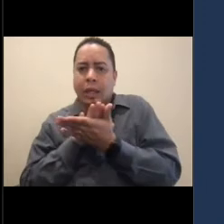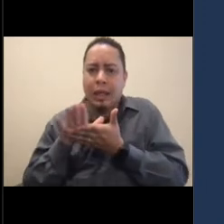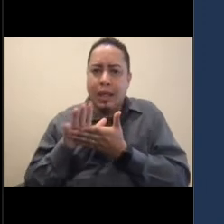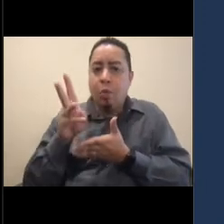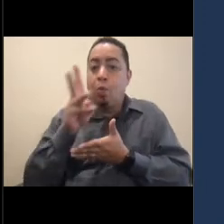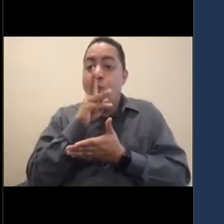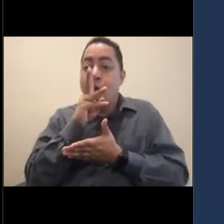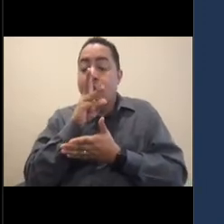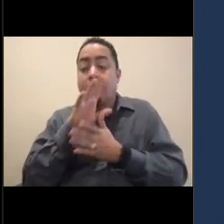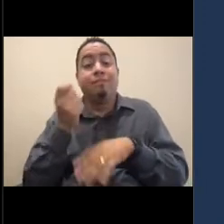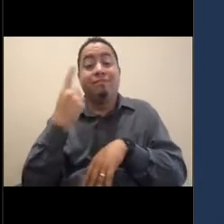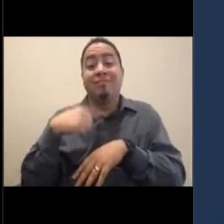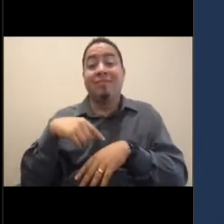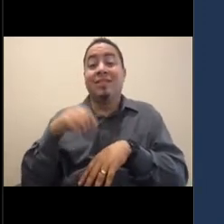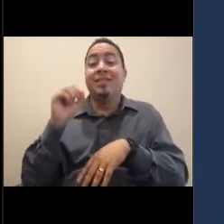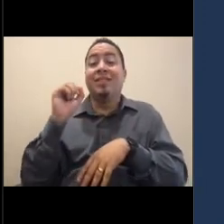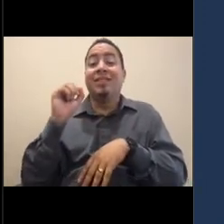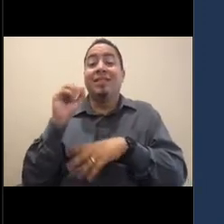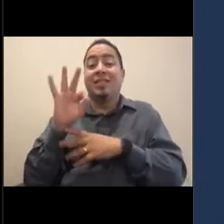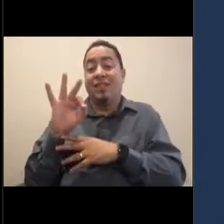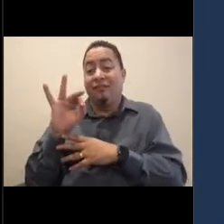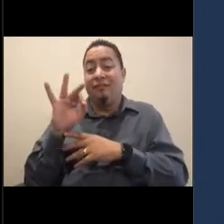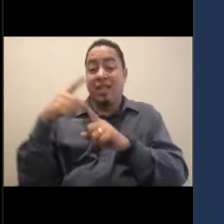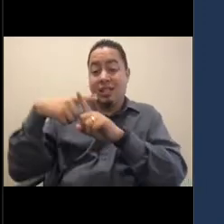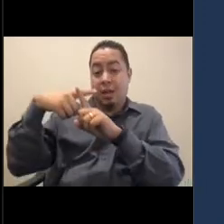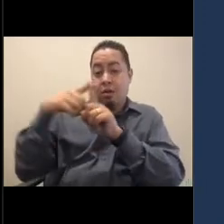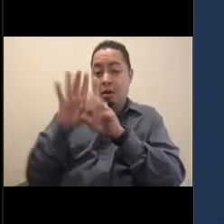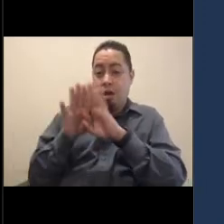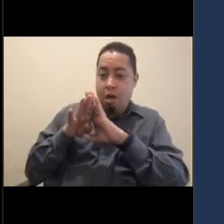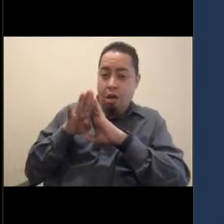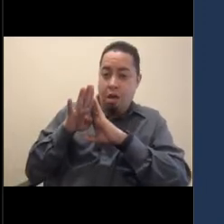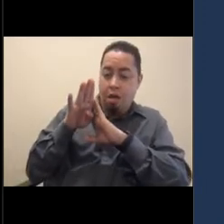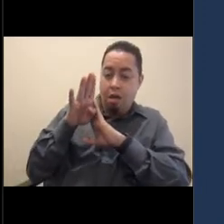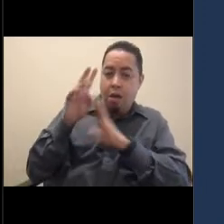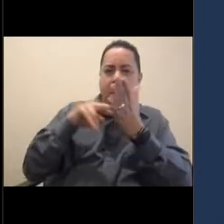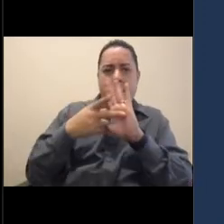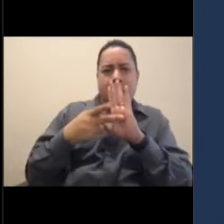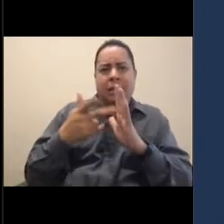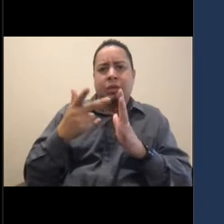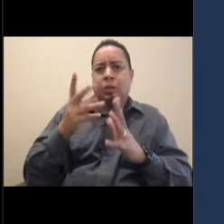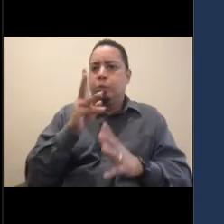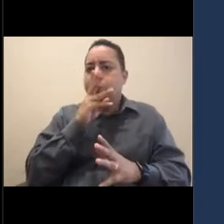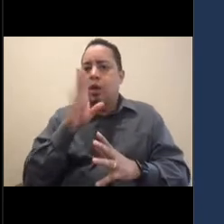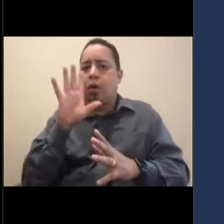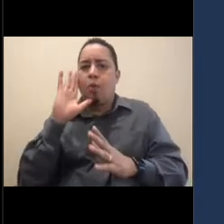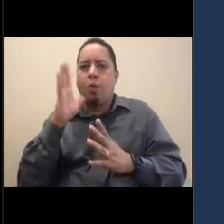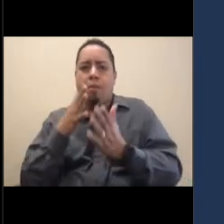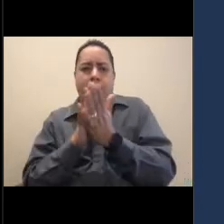which could harm the lake trout and where they can survive. The second thing is invasive species. In this picture in particular,